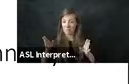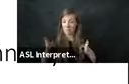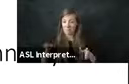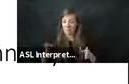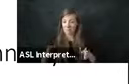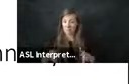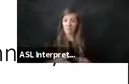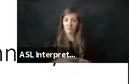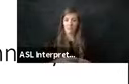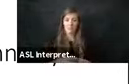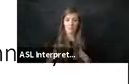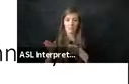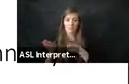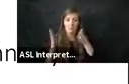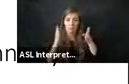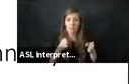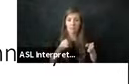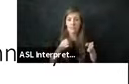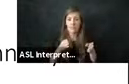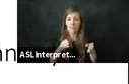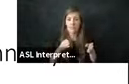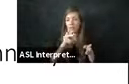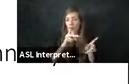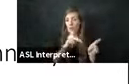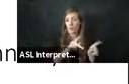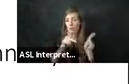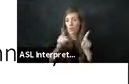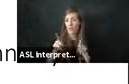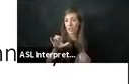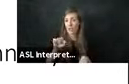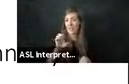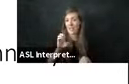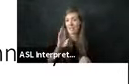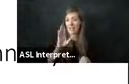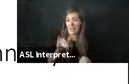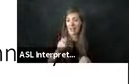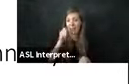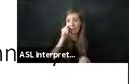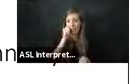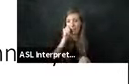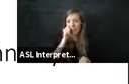And then this is the proportion of cases by race ethnicity.